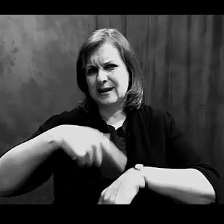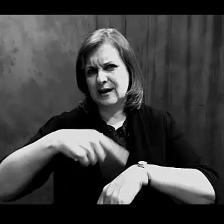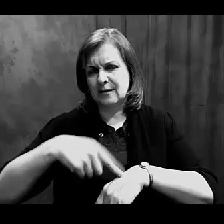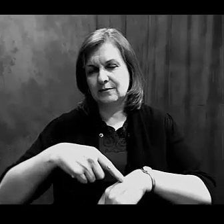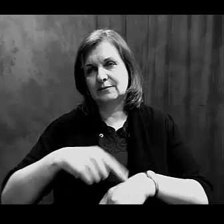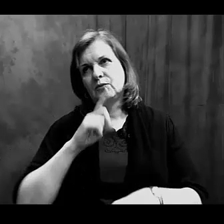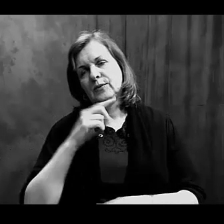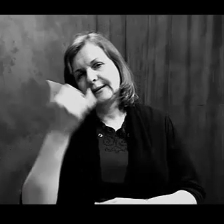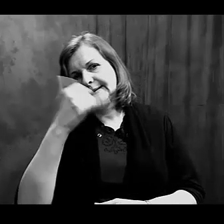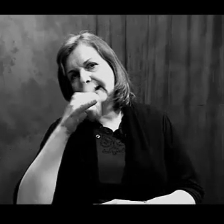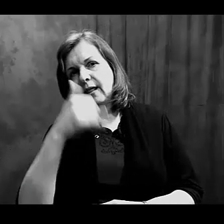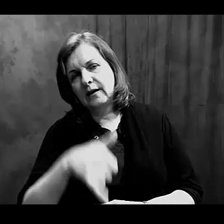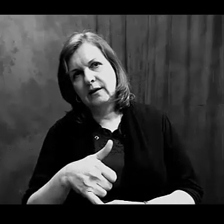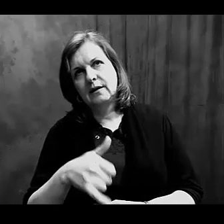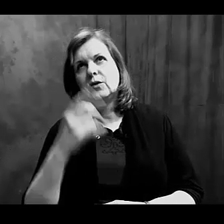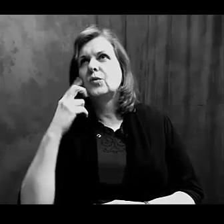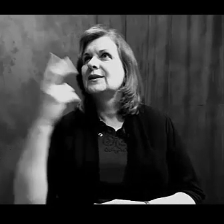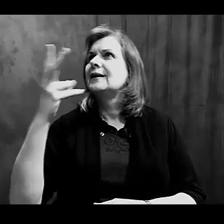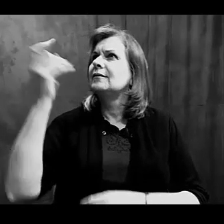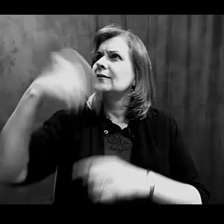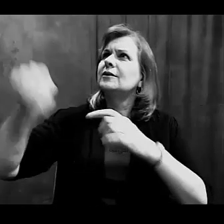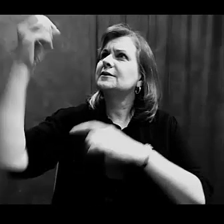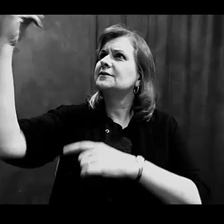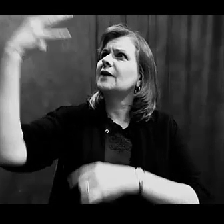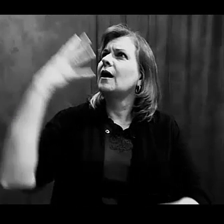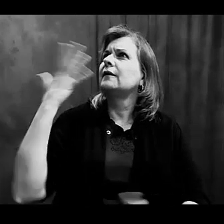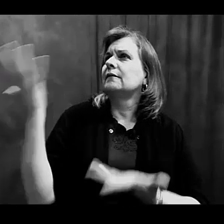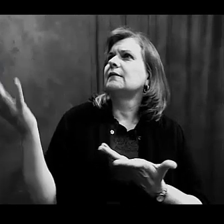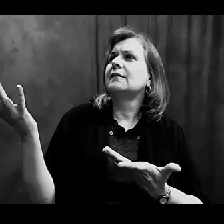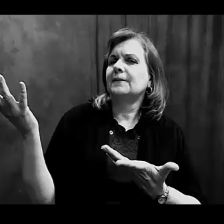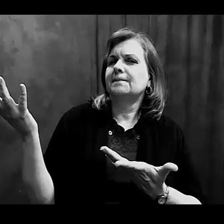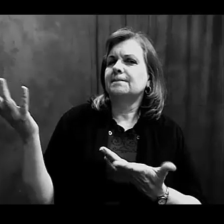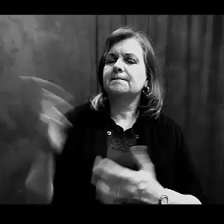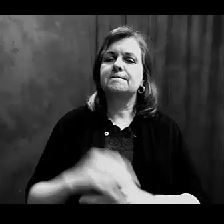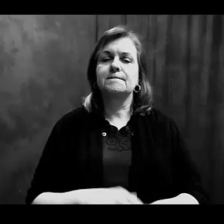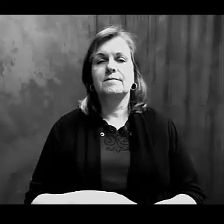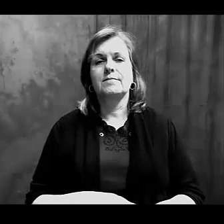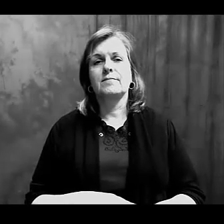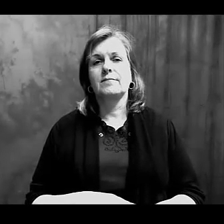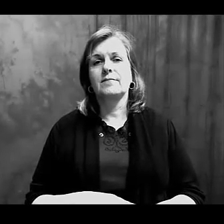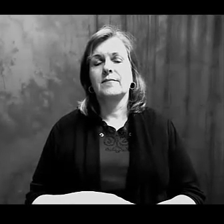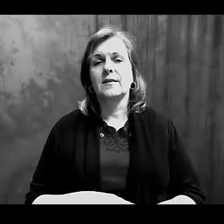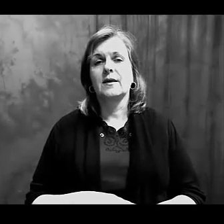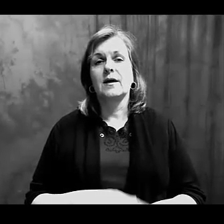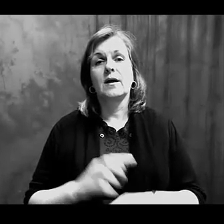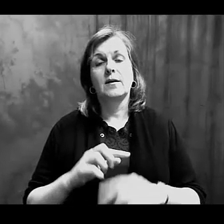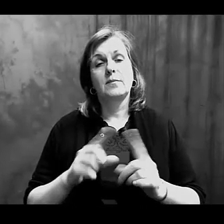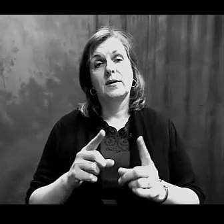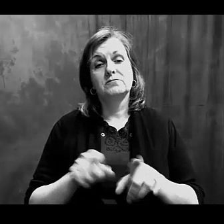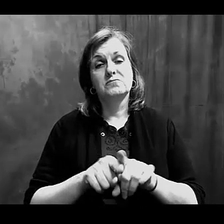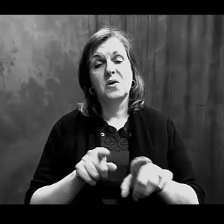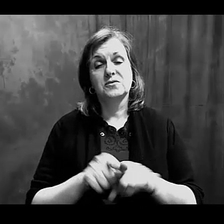that it's daytime?? well that's kind of silly right?? the suns probably out -- potentially!